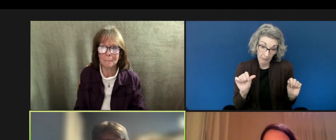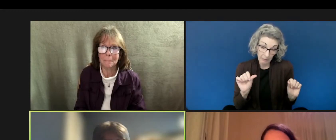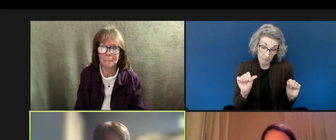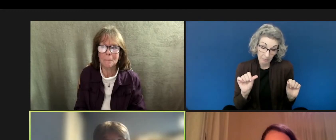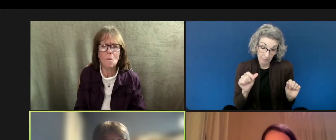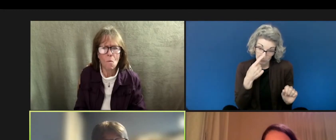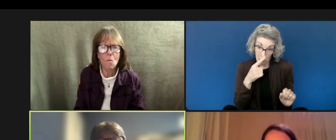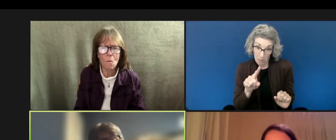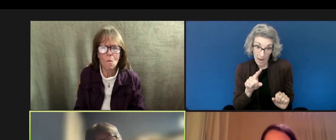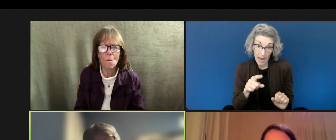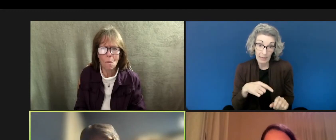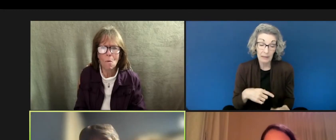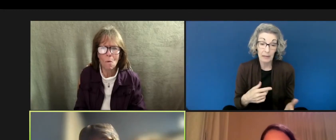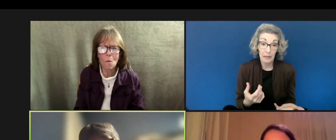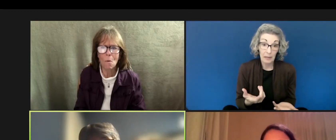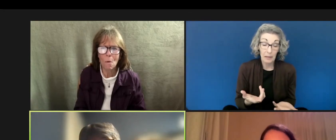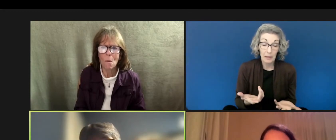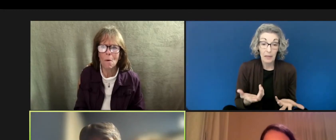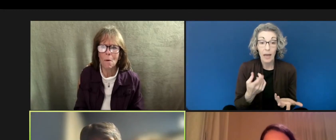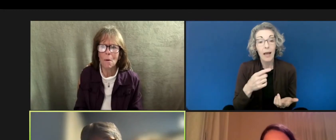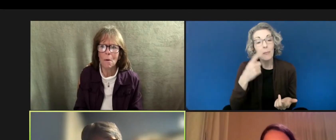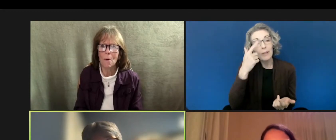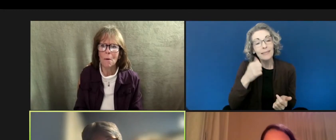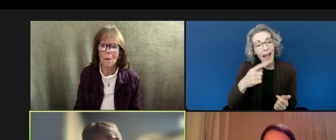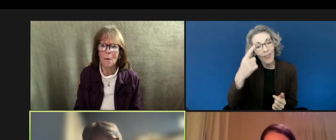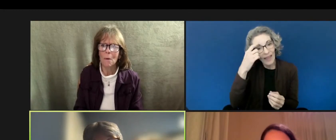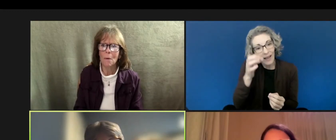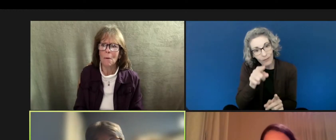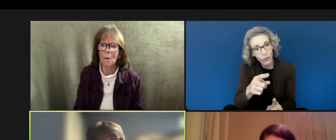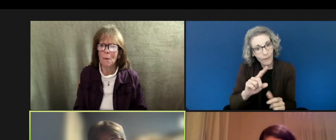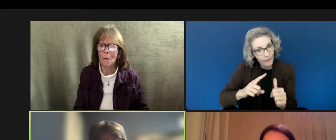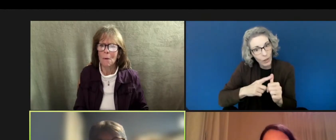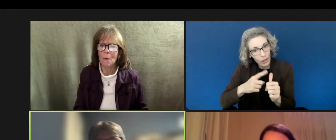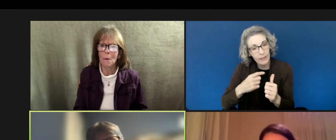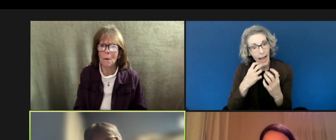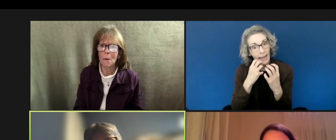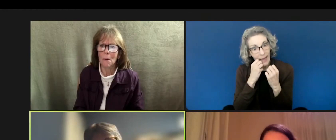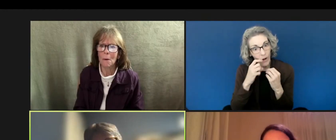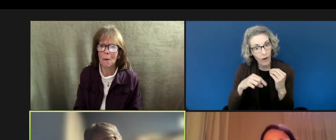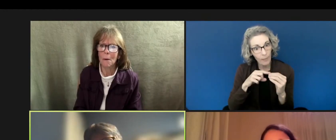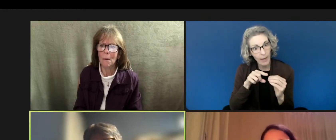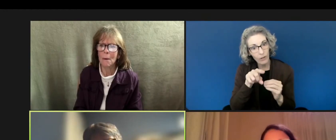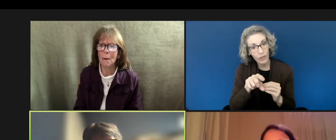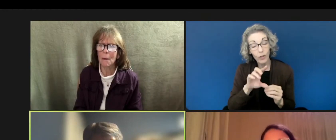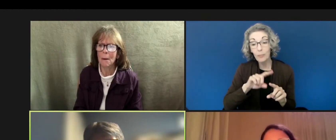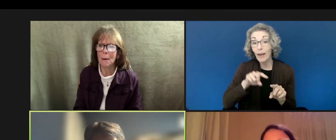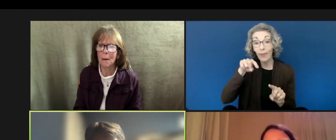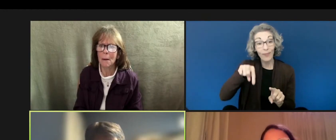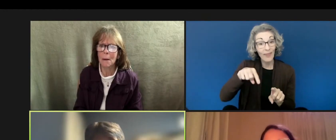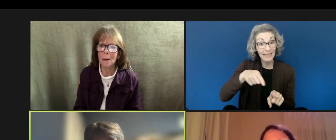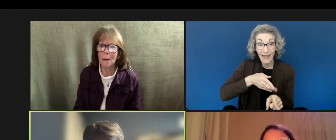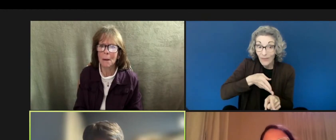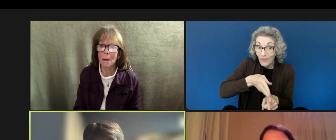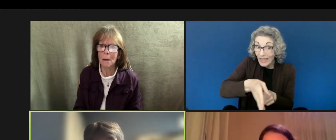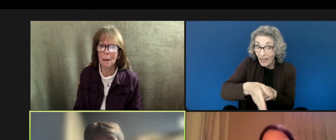And only because I really think of you first, and I do care about you, so this discipline is really hard as you probably experienced.